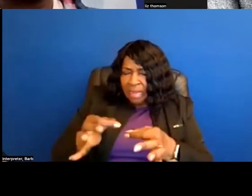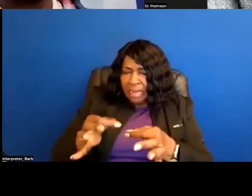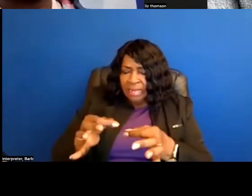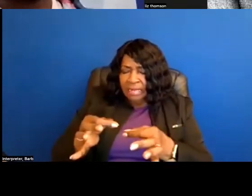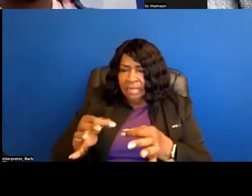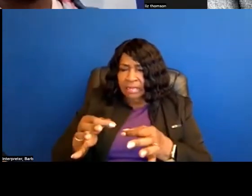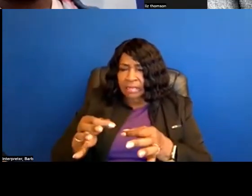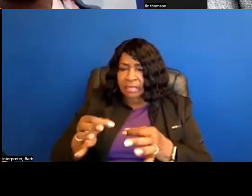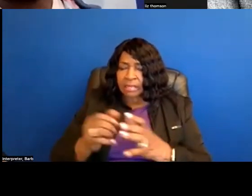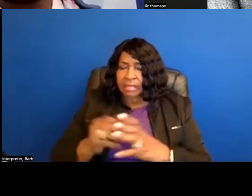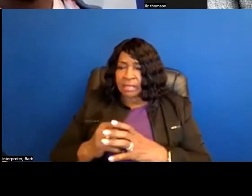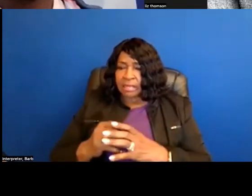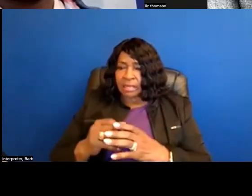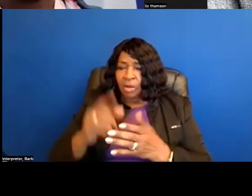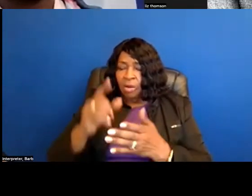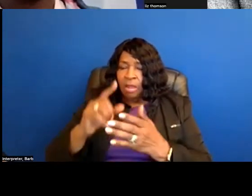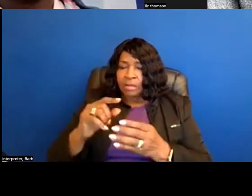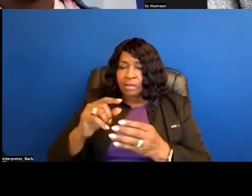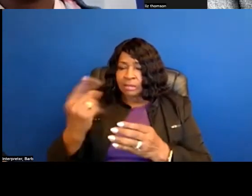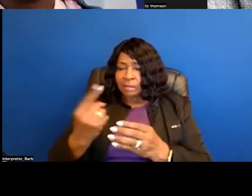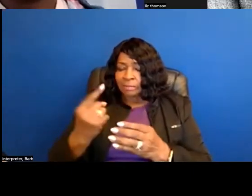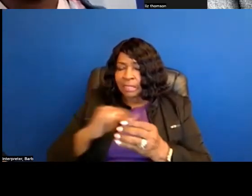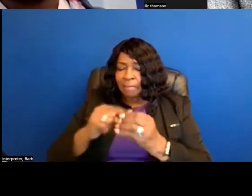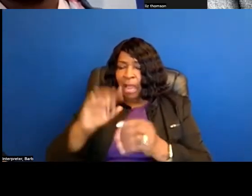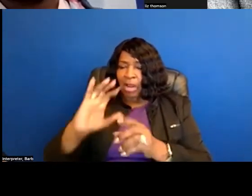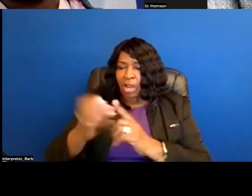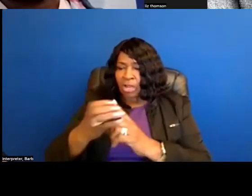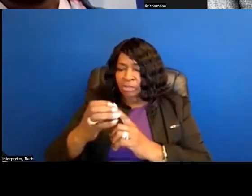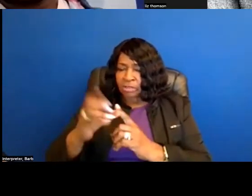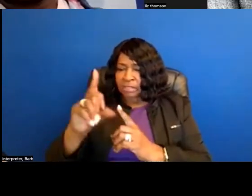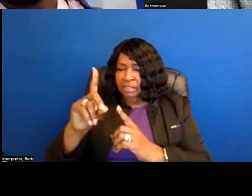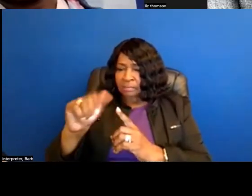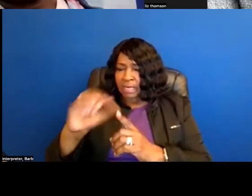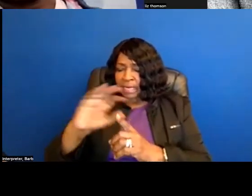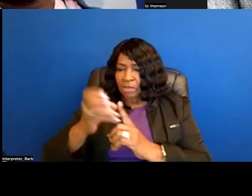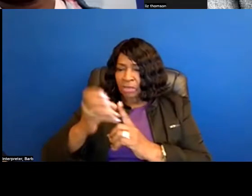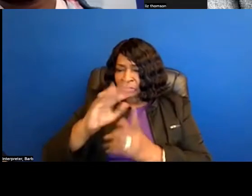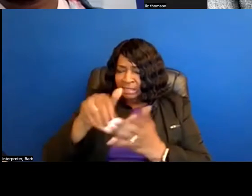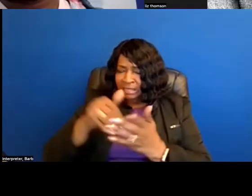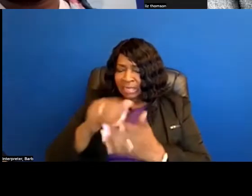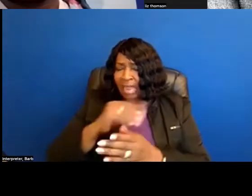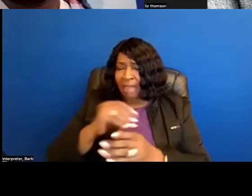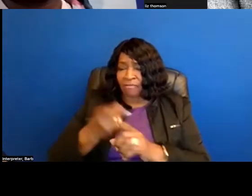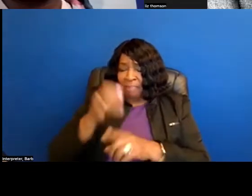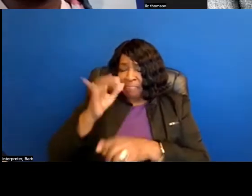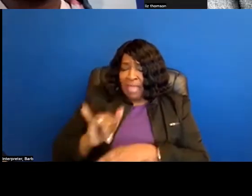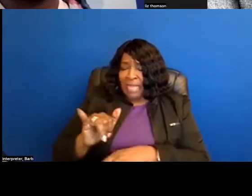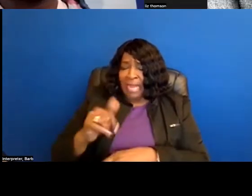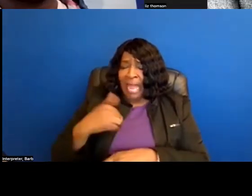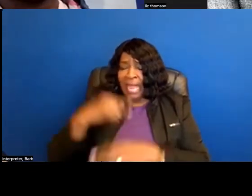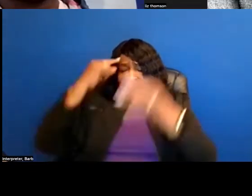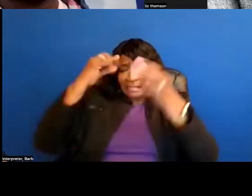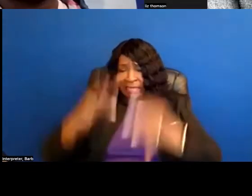And so from that I decided I really wanna use my position as a unique opportunity